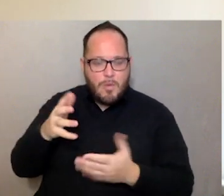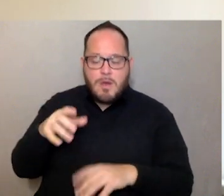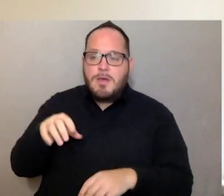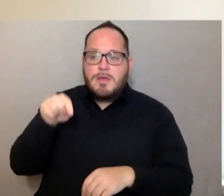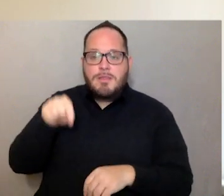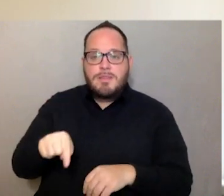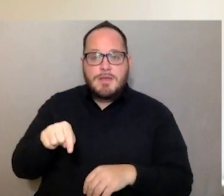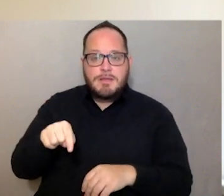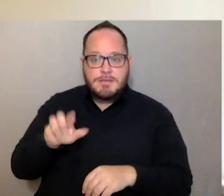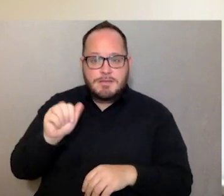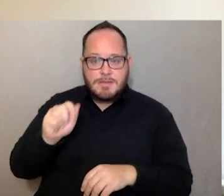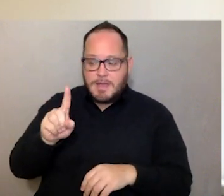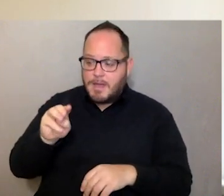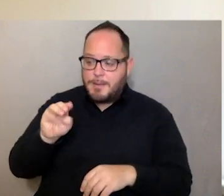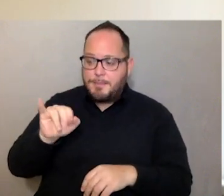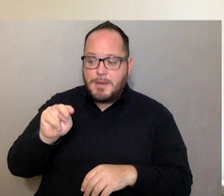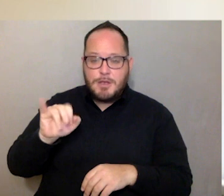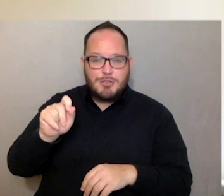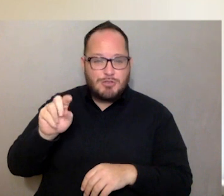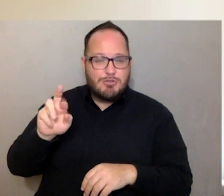ADMINISTRATION HAS BEEN TRYING TO DISENFRANCHISE AND INTIMIDATE